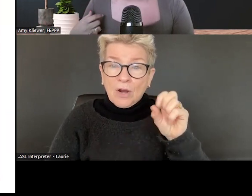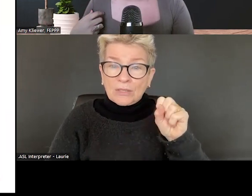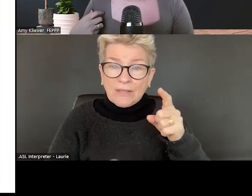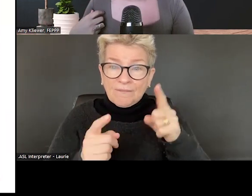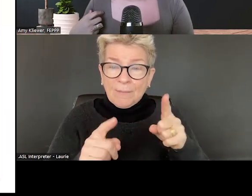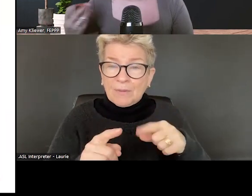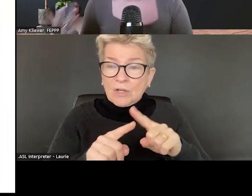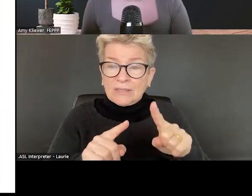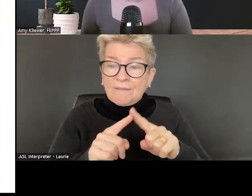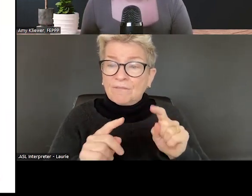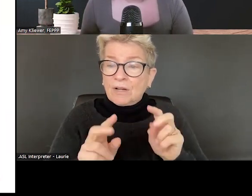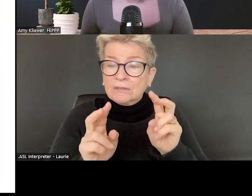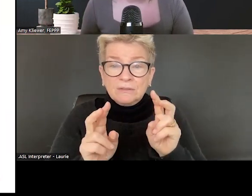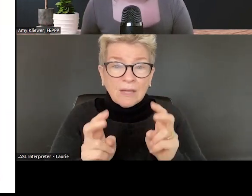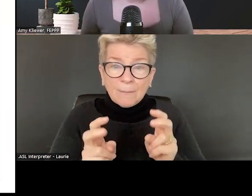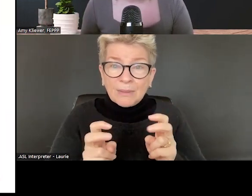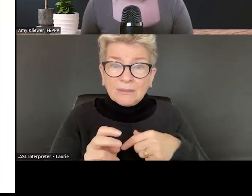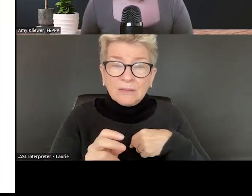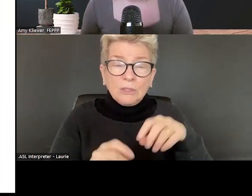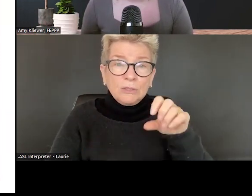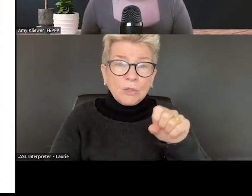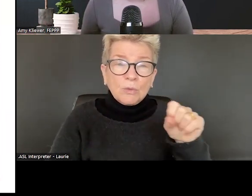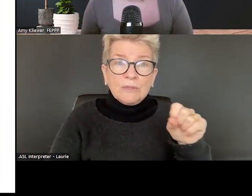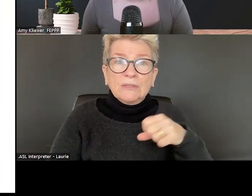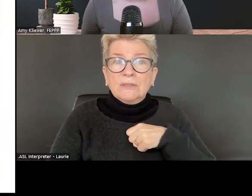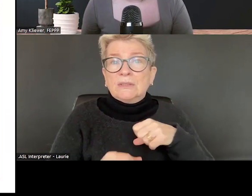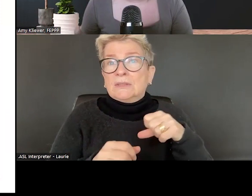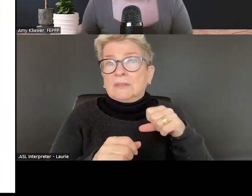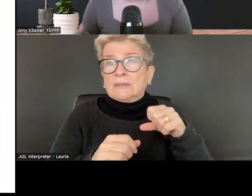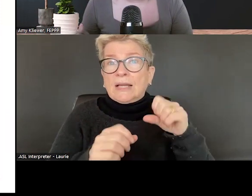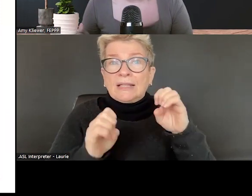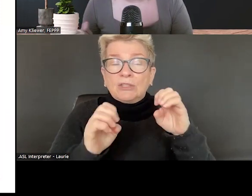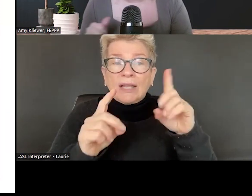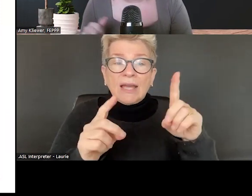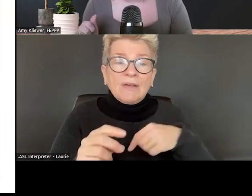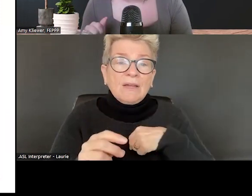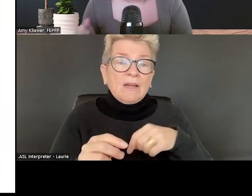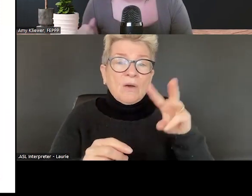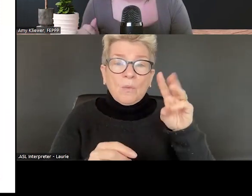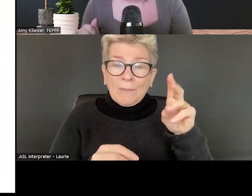like ,social studies and financial education. We have a webinar on K5 cross-curricular